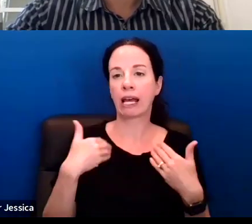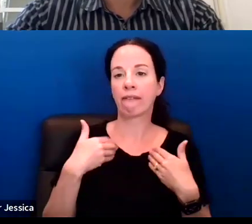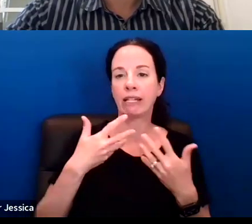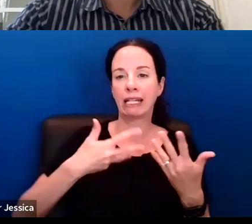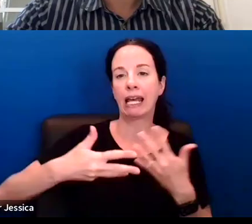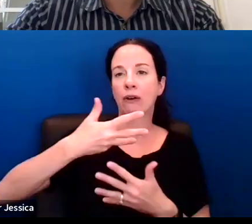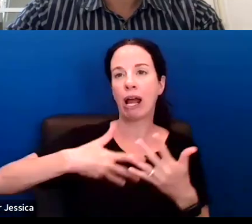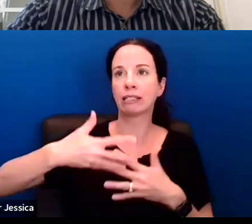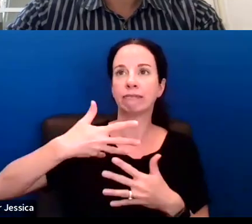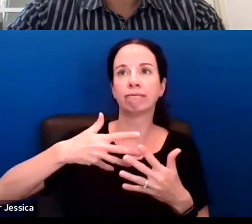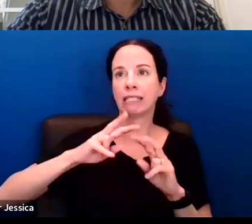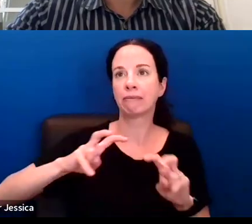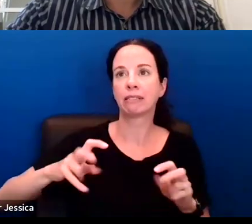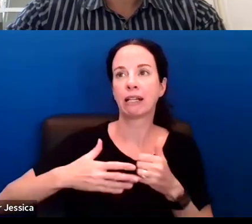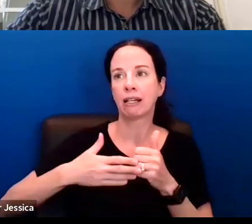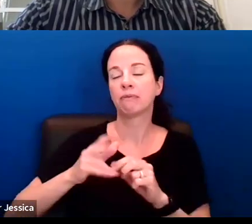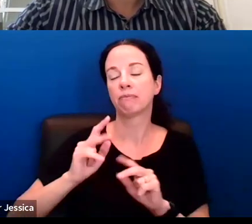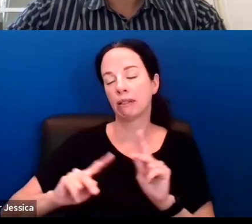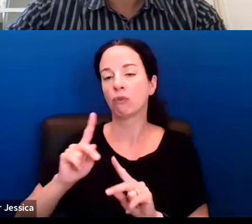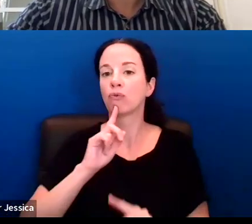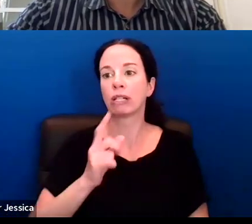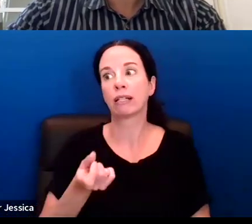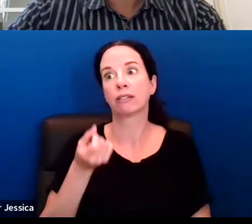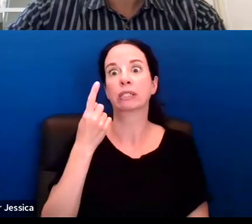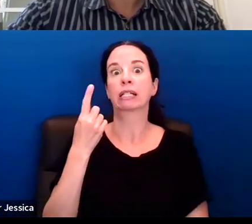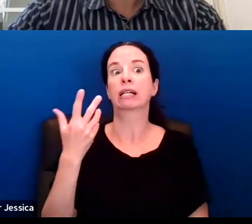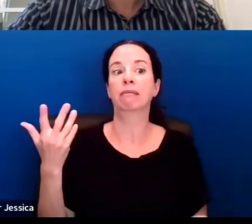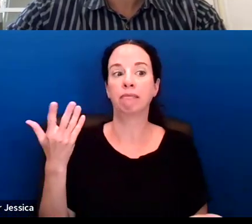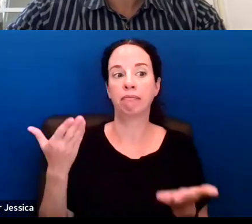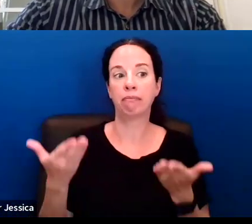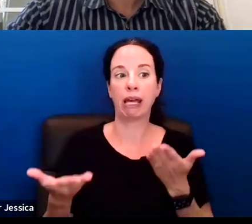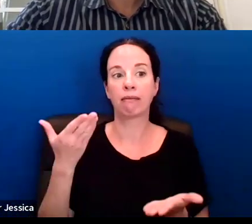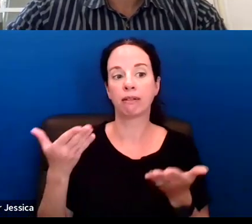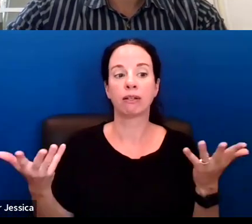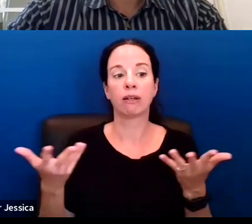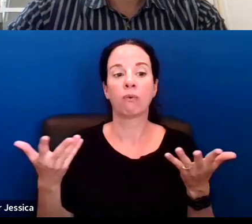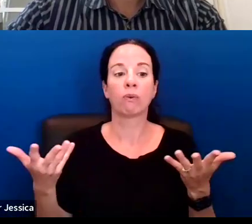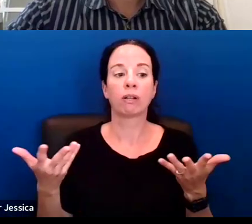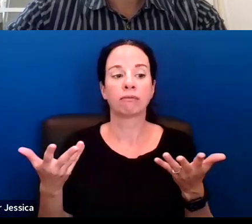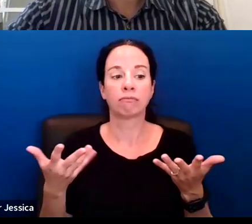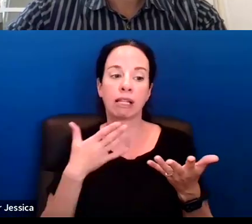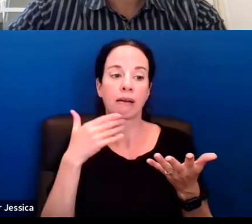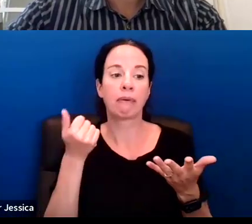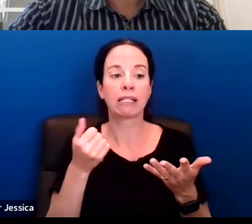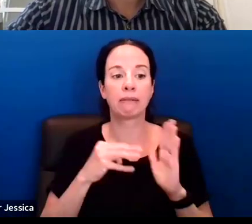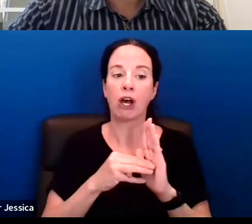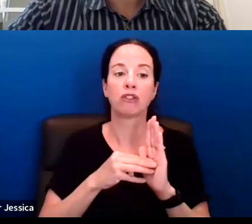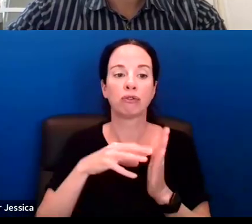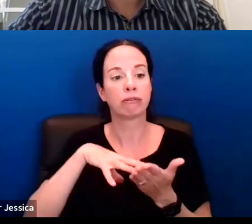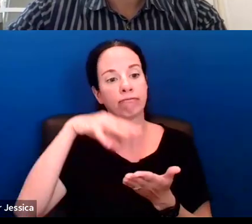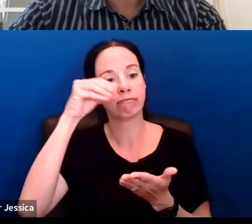assessment that helps folks understand what might be the, the best modules for them to take. So,